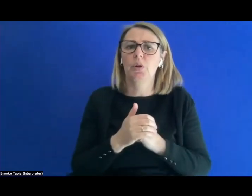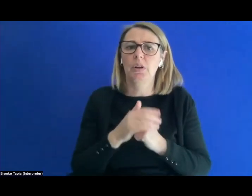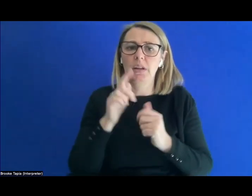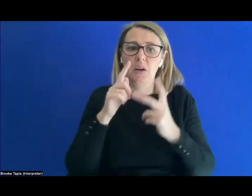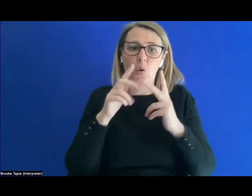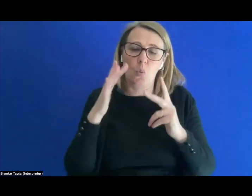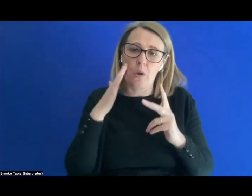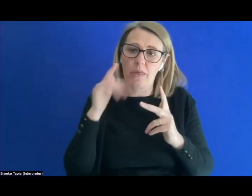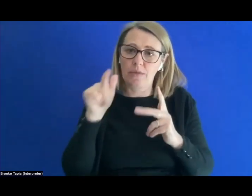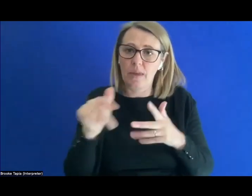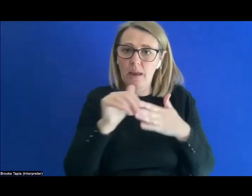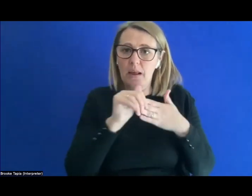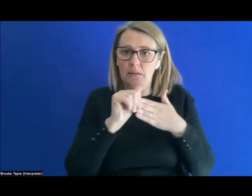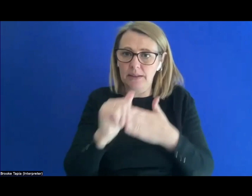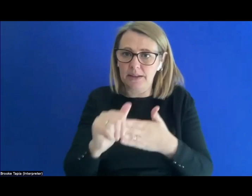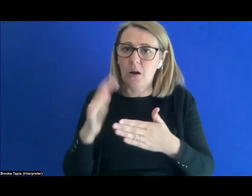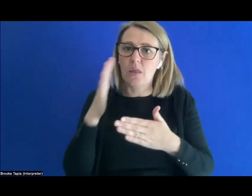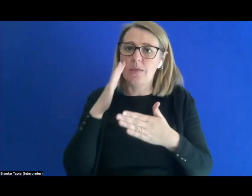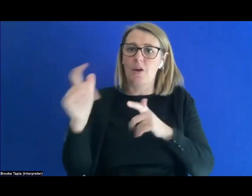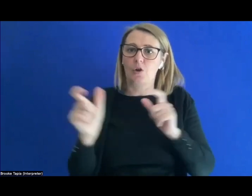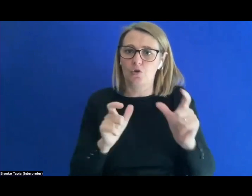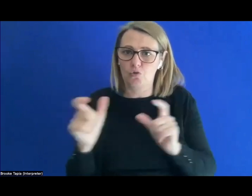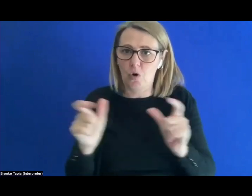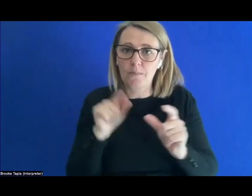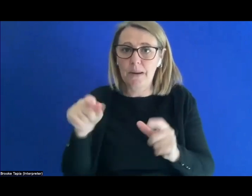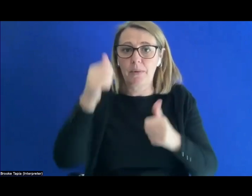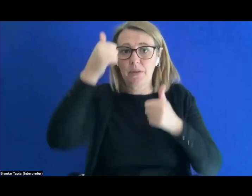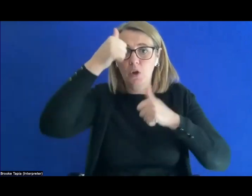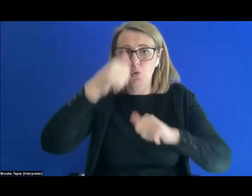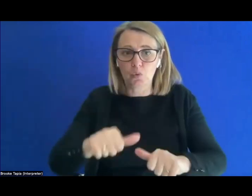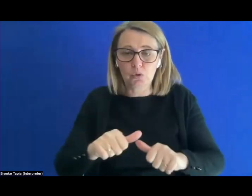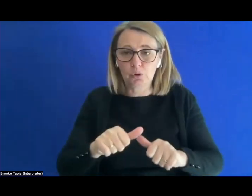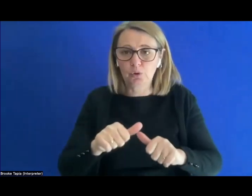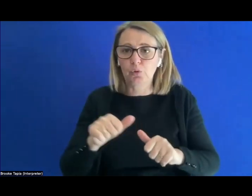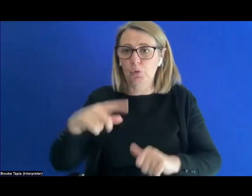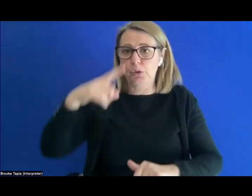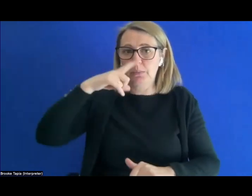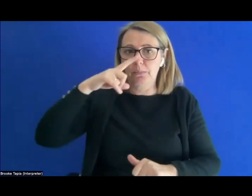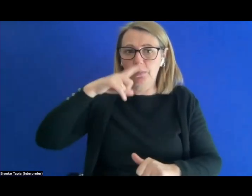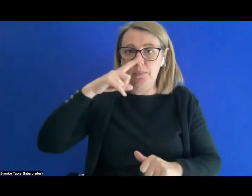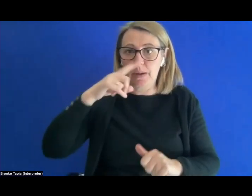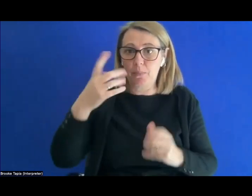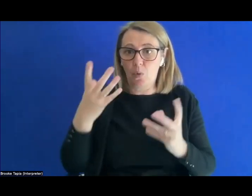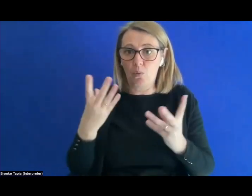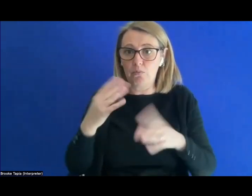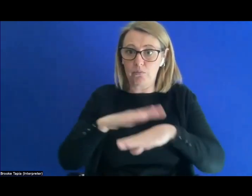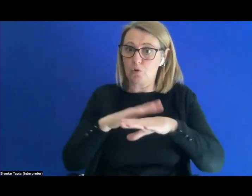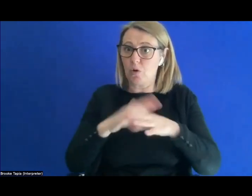in the control, so they might be used to people kind of spending time with them, but it’s to get